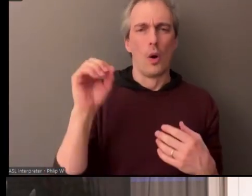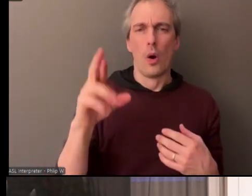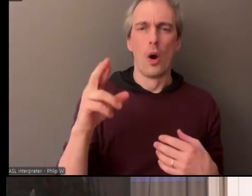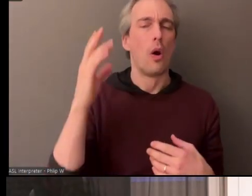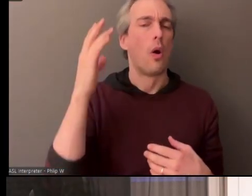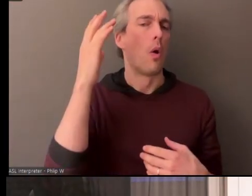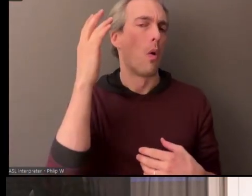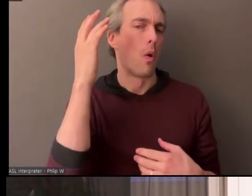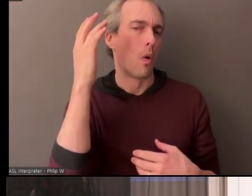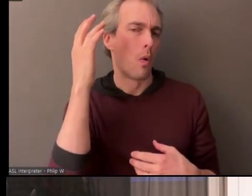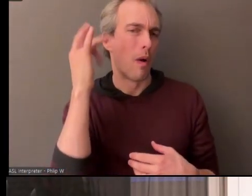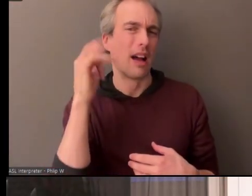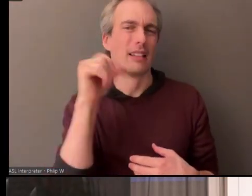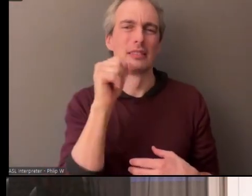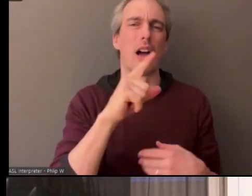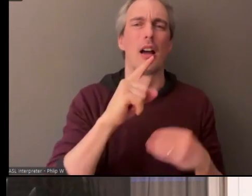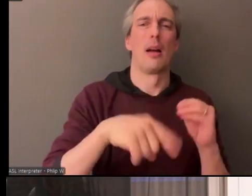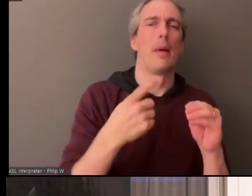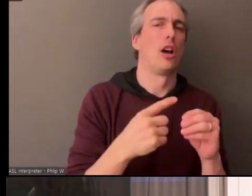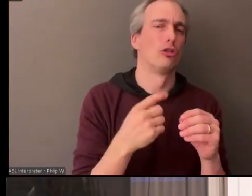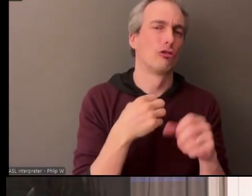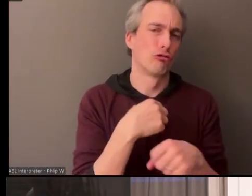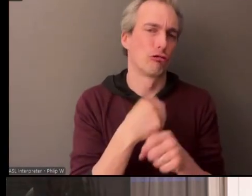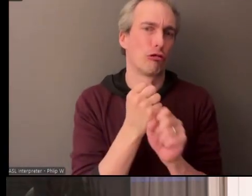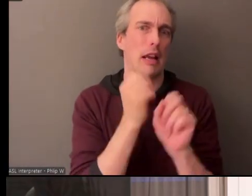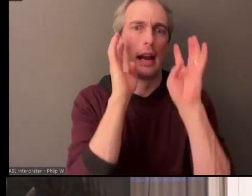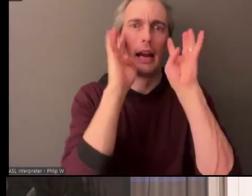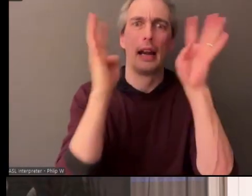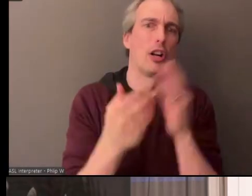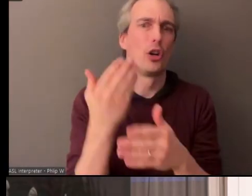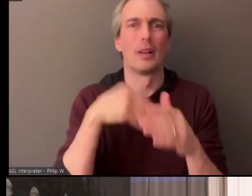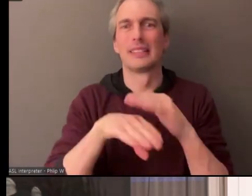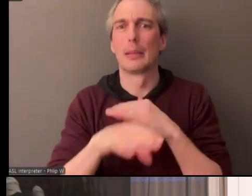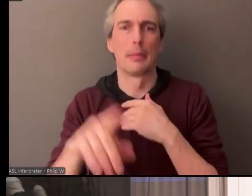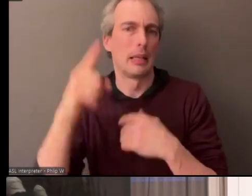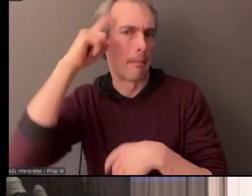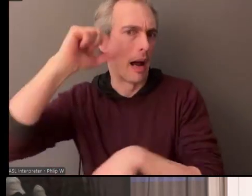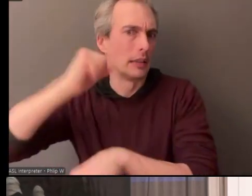Or: Why can't they just use WCAG? I will tell you.